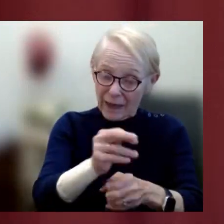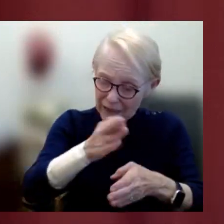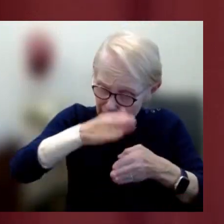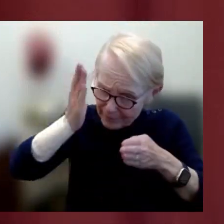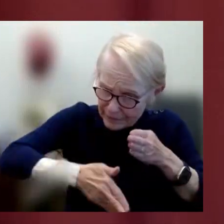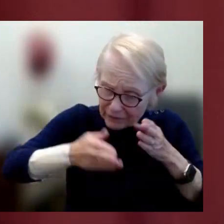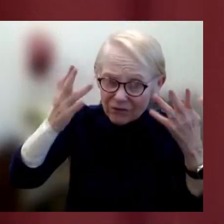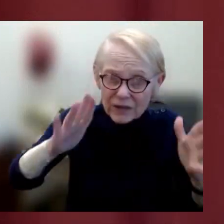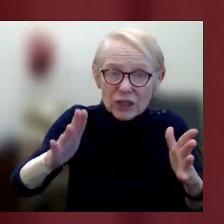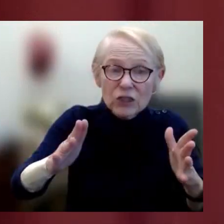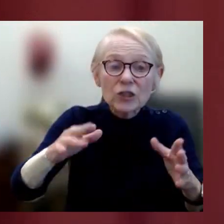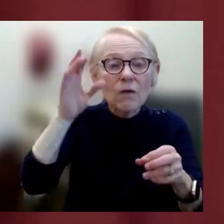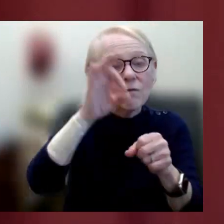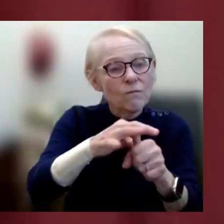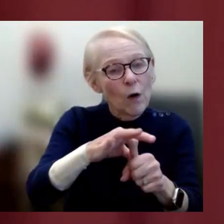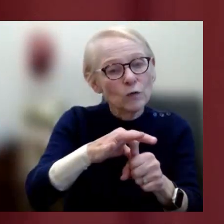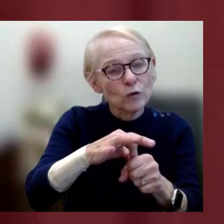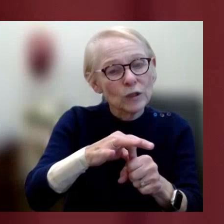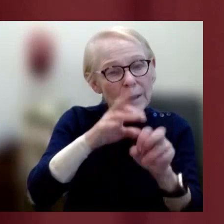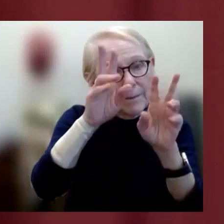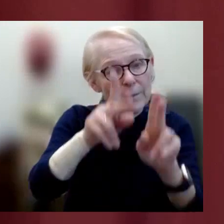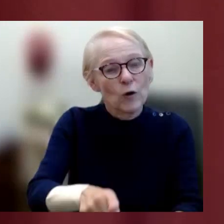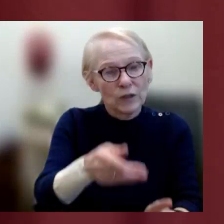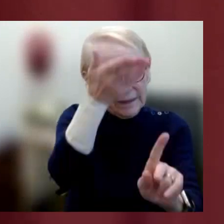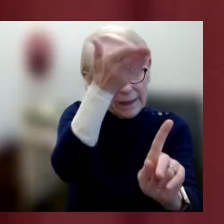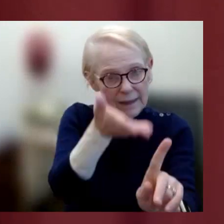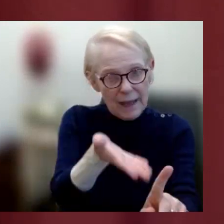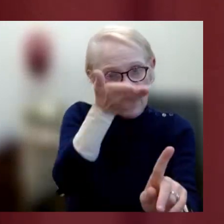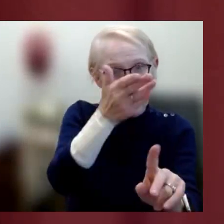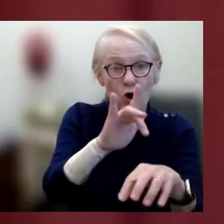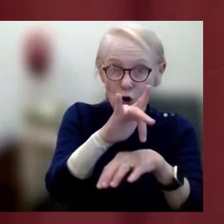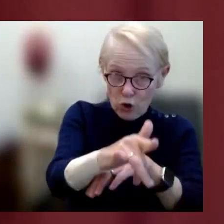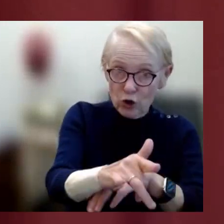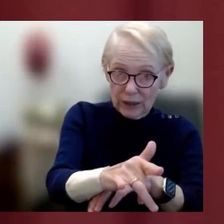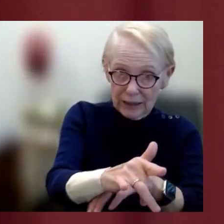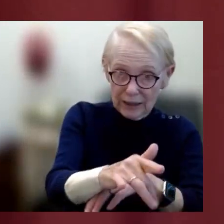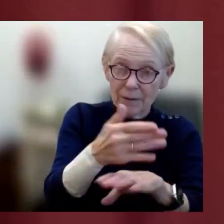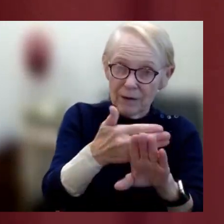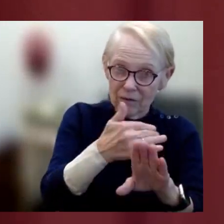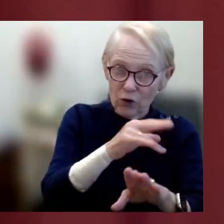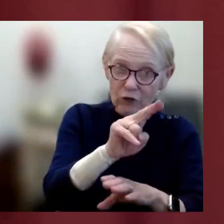so they can actually vote in person uh early and then you're not necessarily you're you're voting